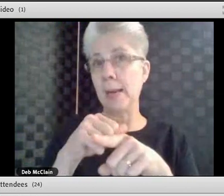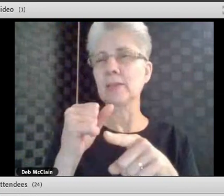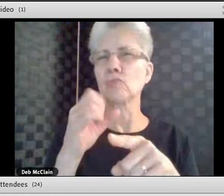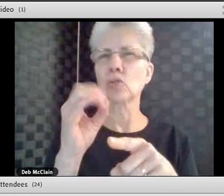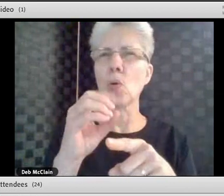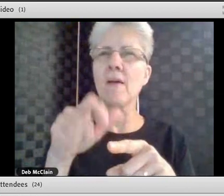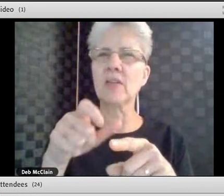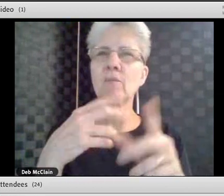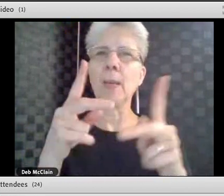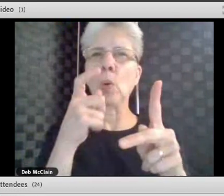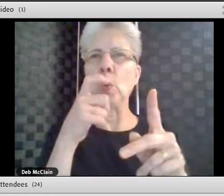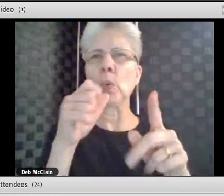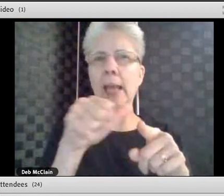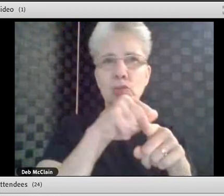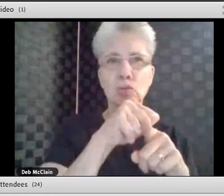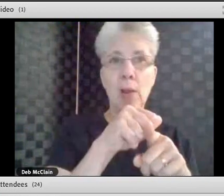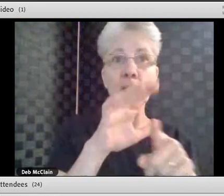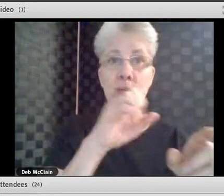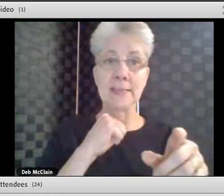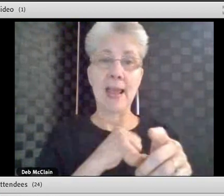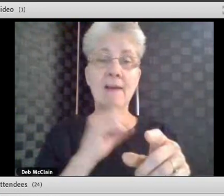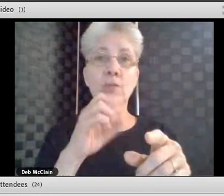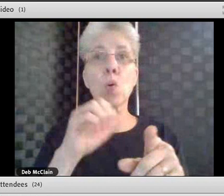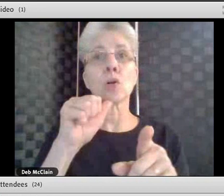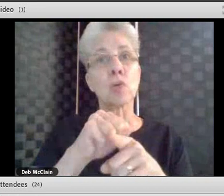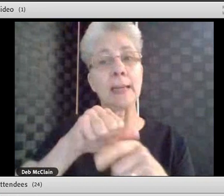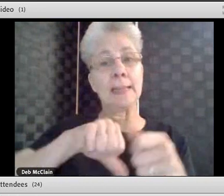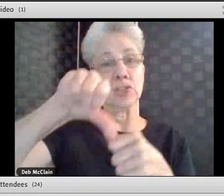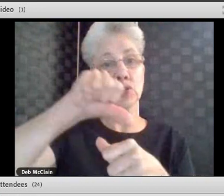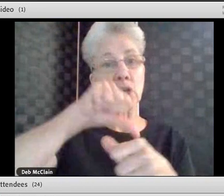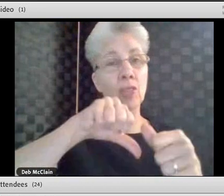but they need to be able to do training, so you've got to have people that can train your staff